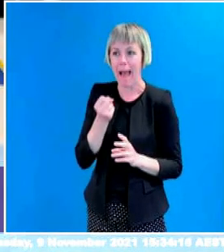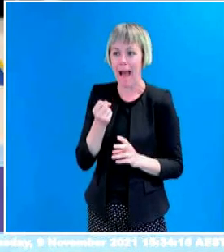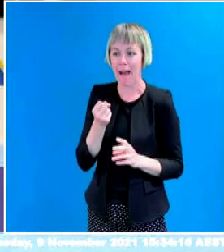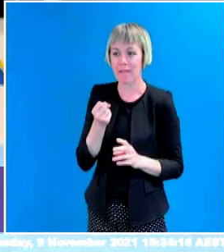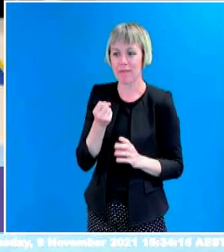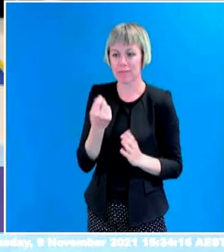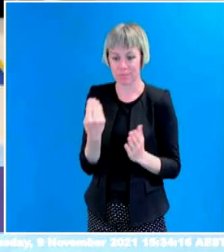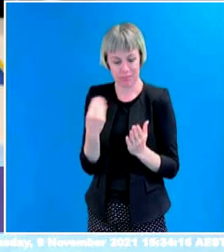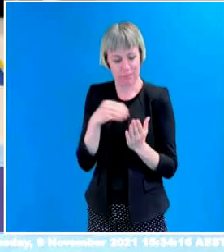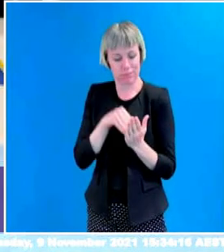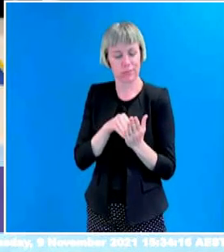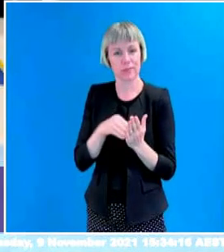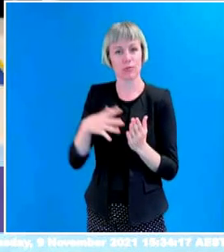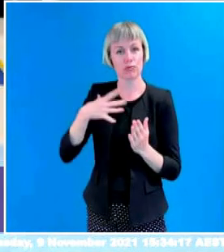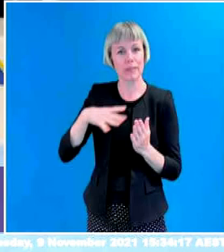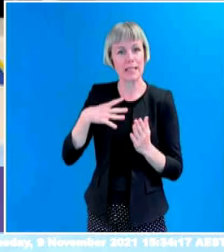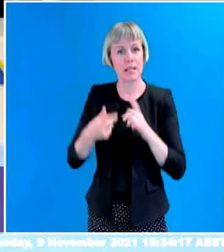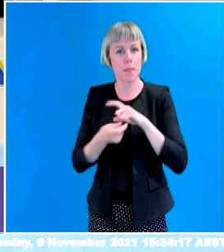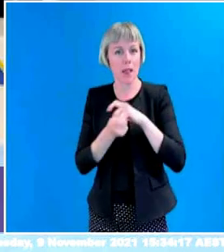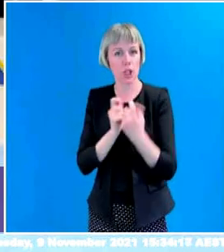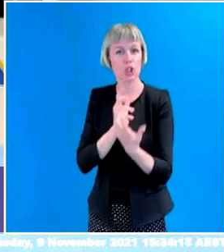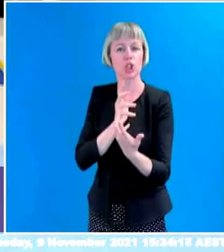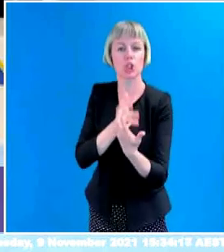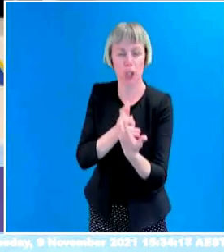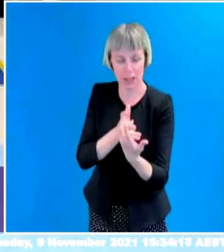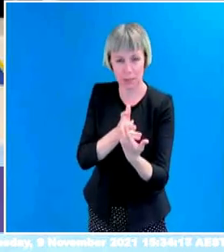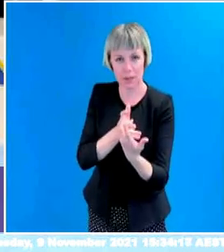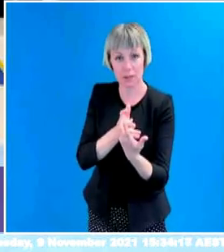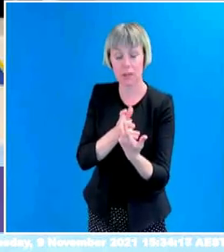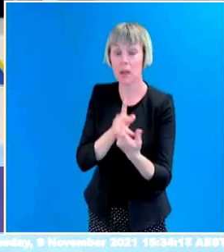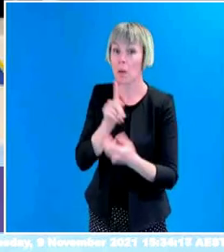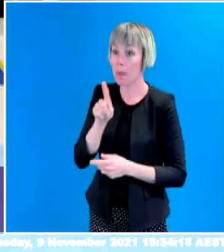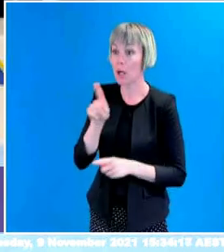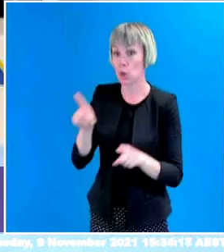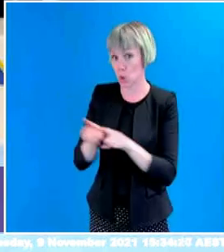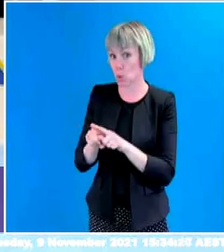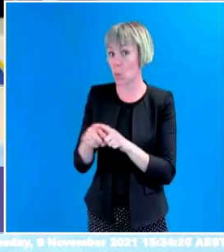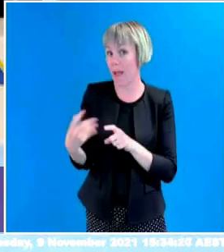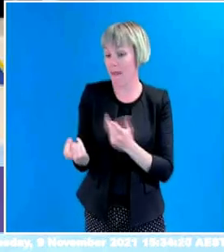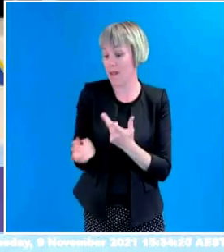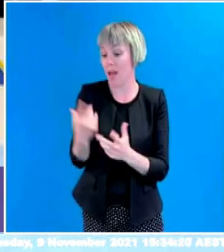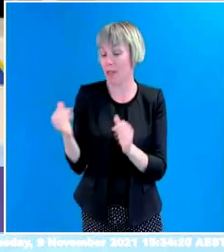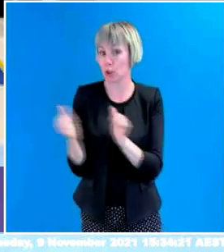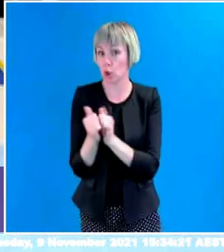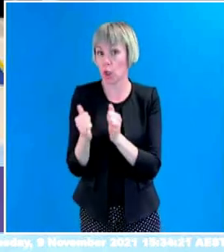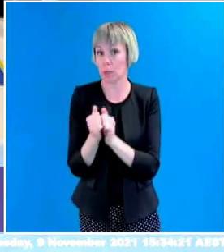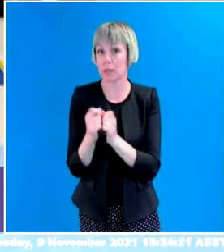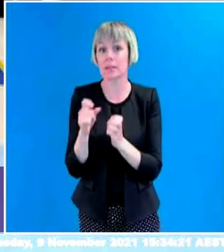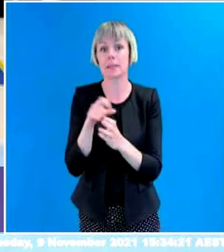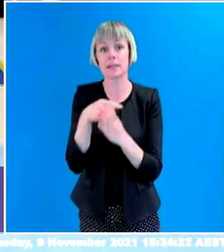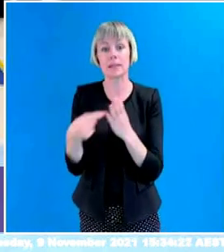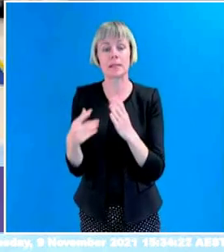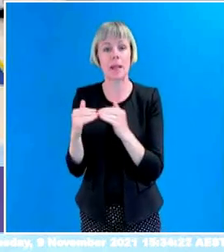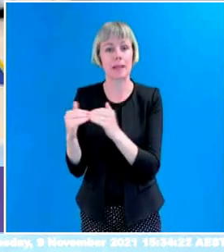But there is also the disability standards, for example, in areas like